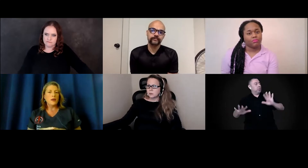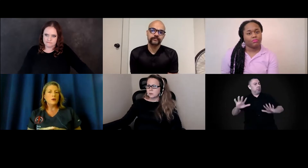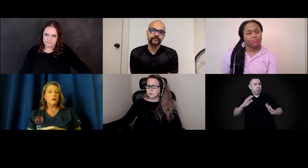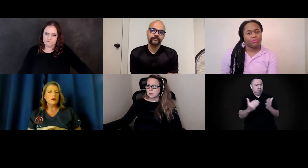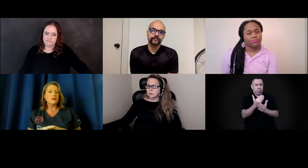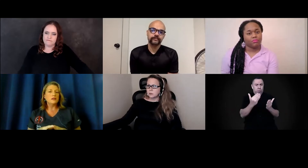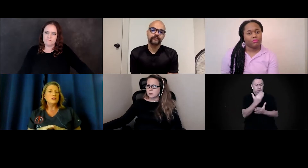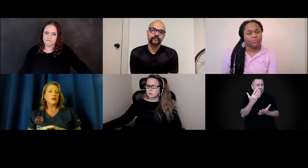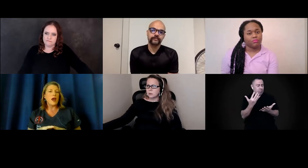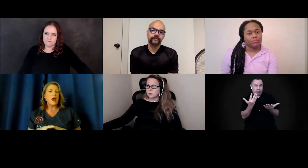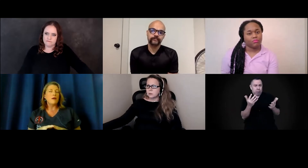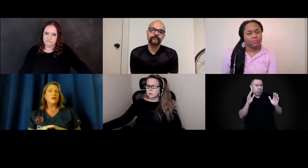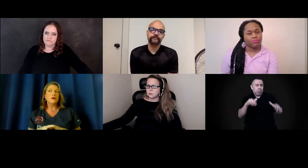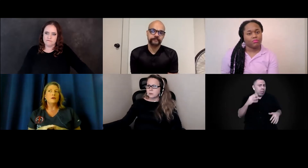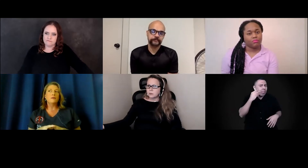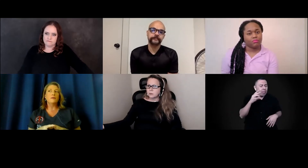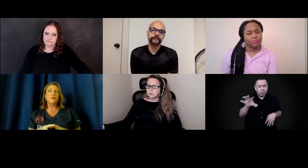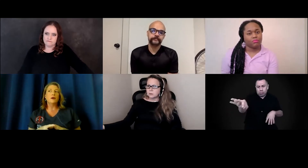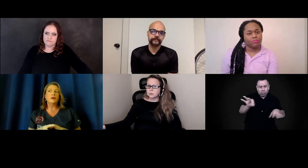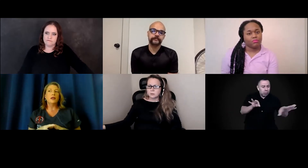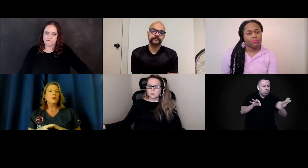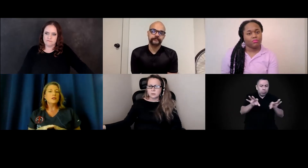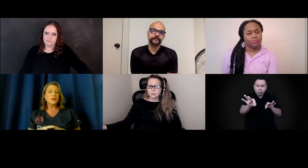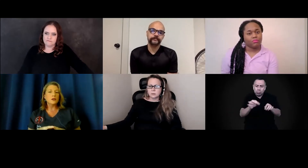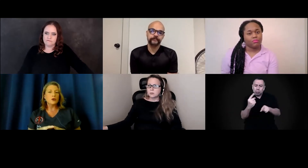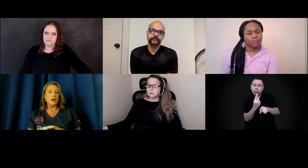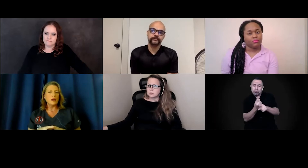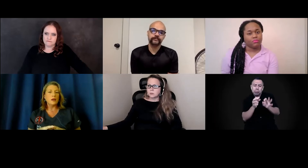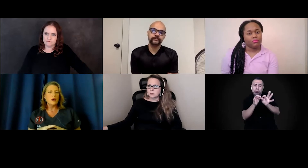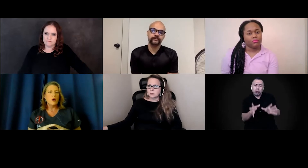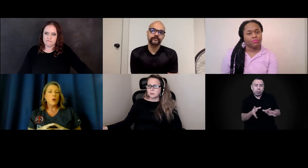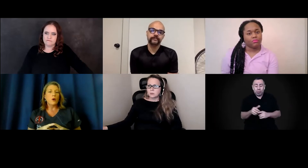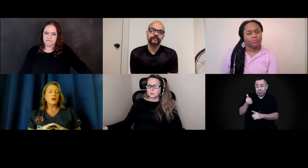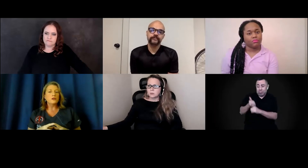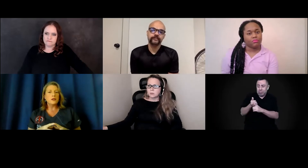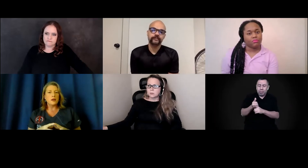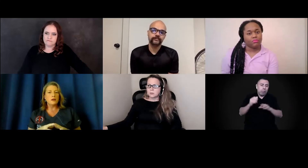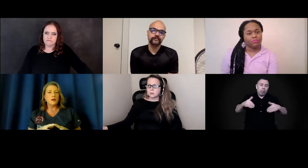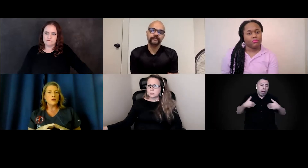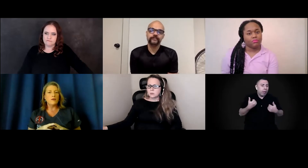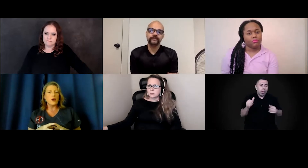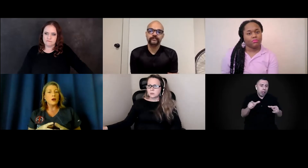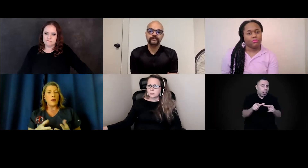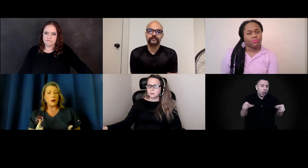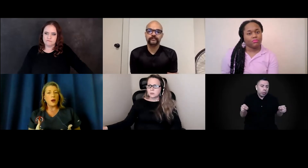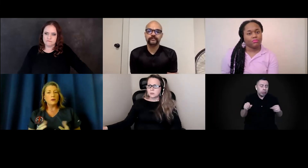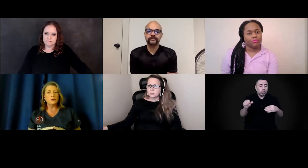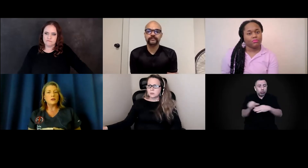They don't necessarily have the linguistic training or understand the varied backgrounds